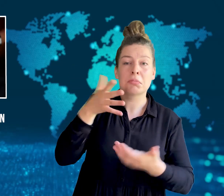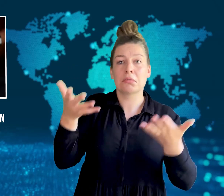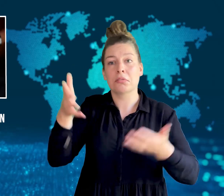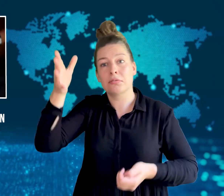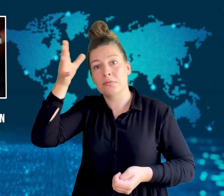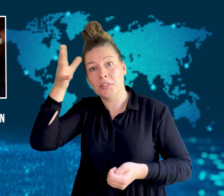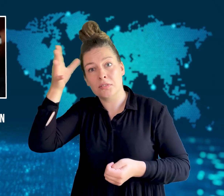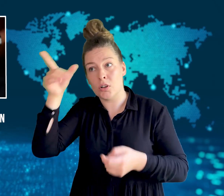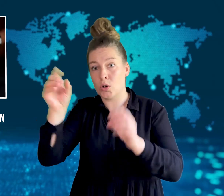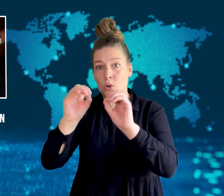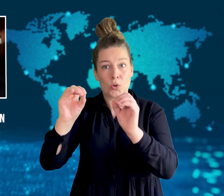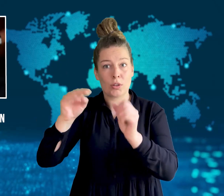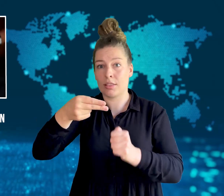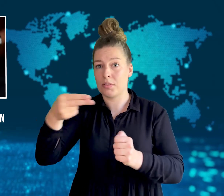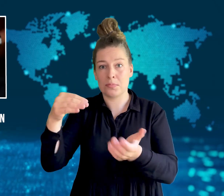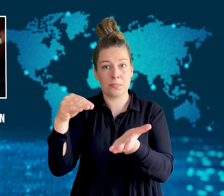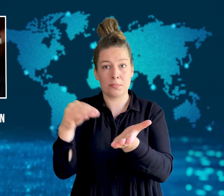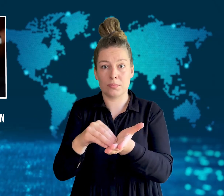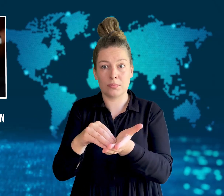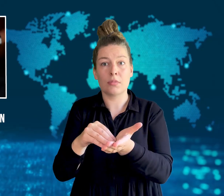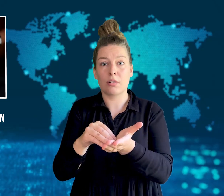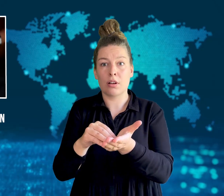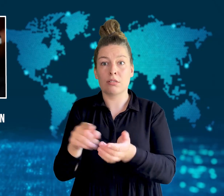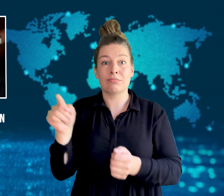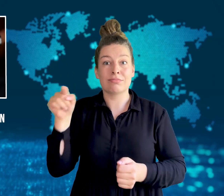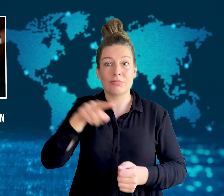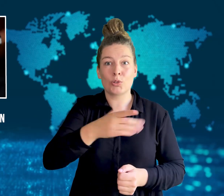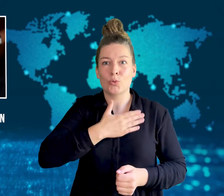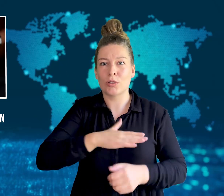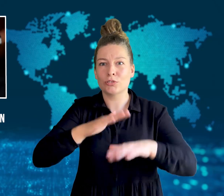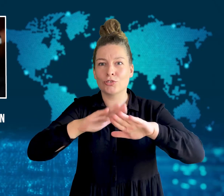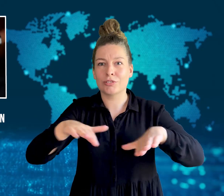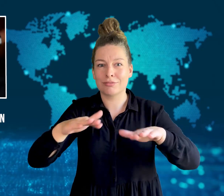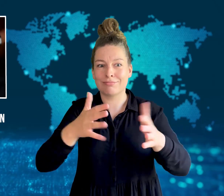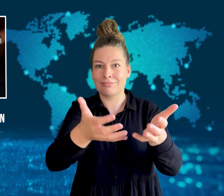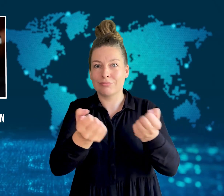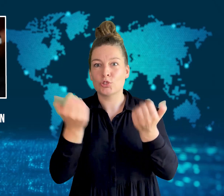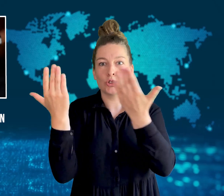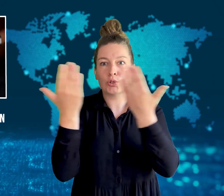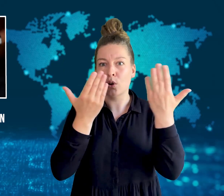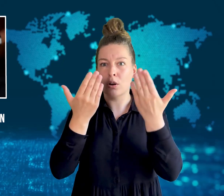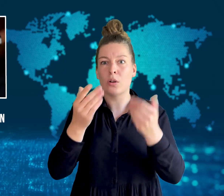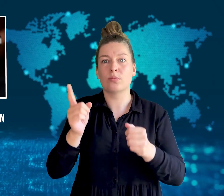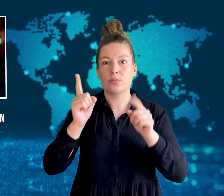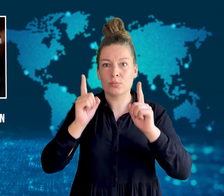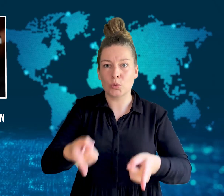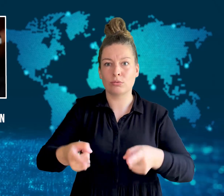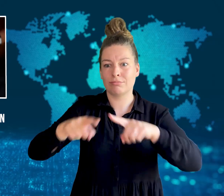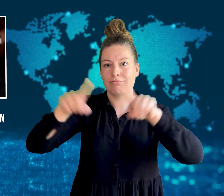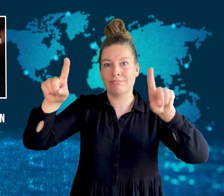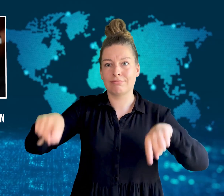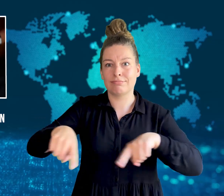written permission from the other partner.